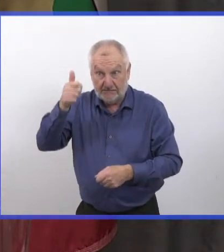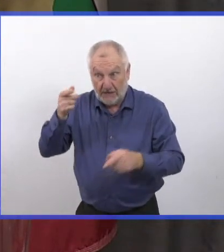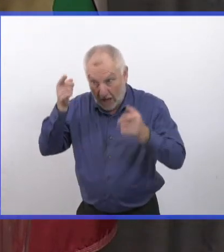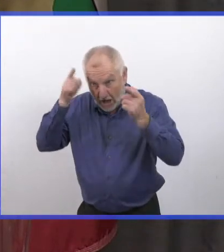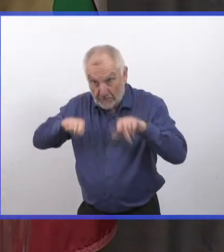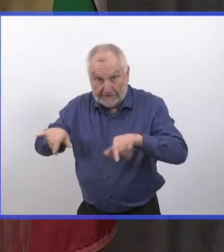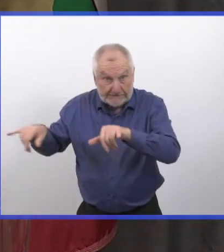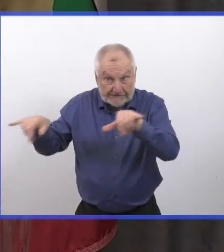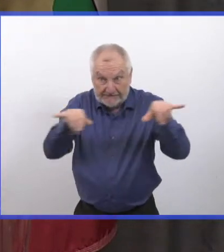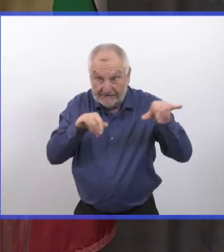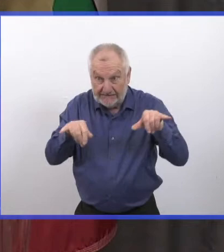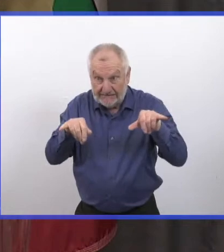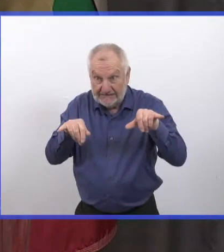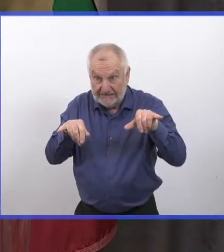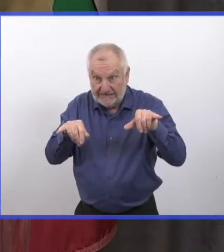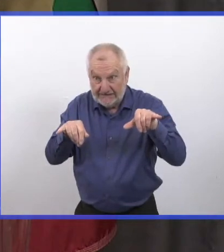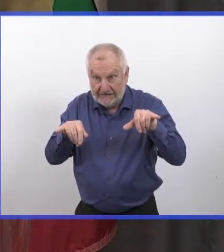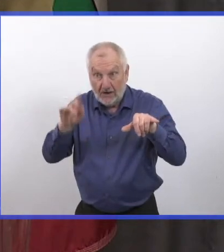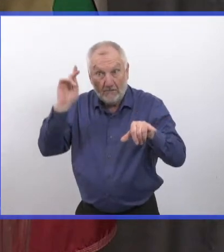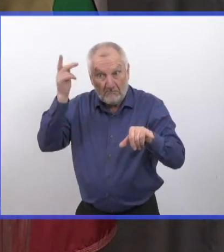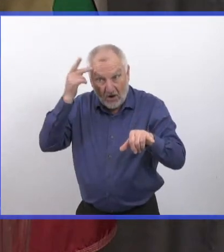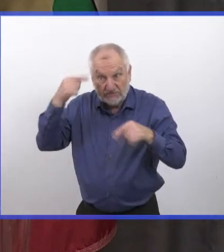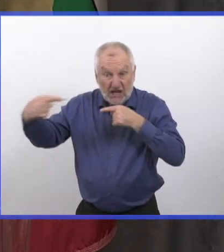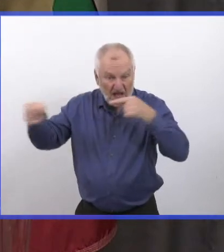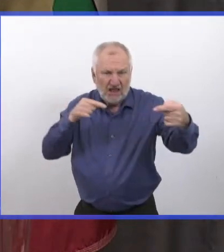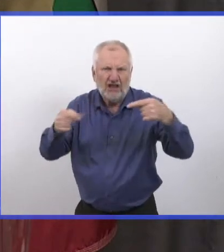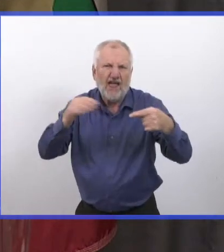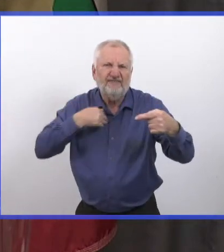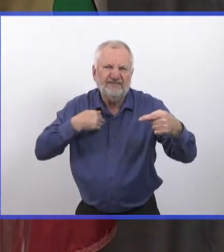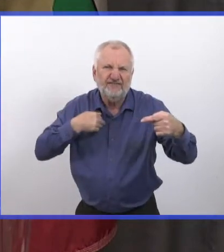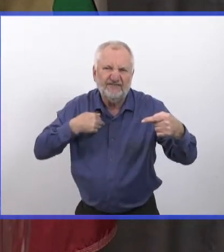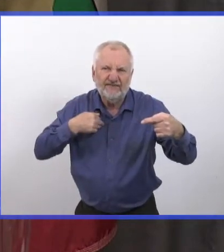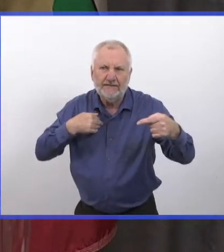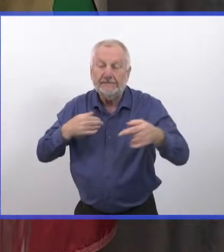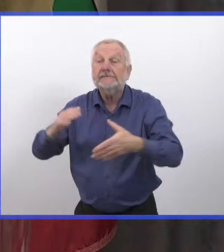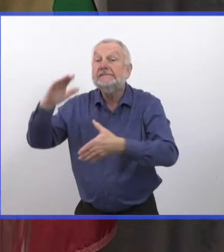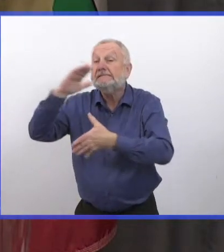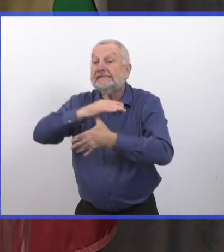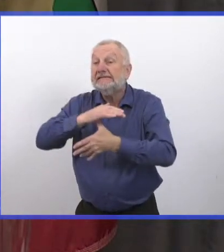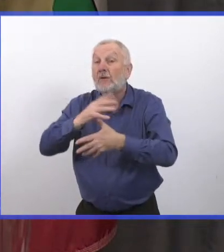You want to be very cautious of that and you want to really understand that.